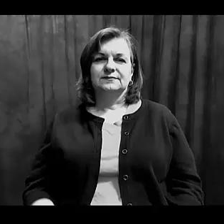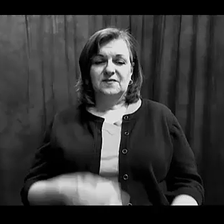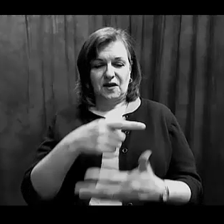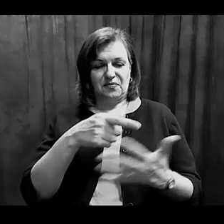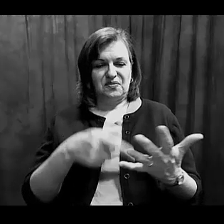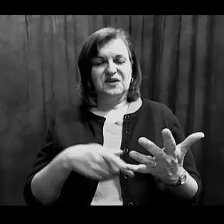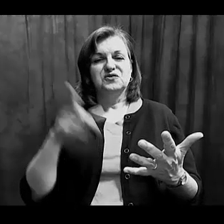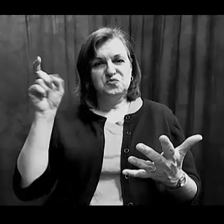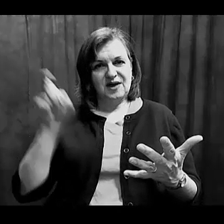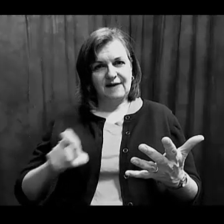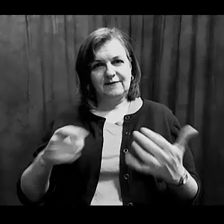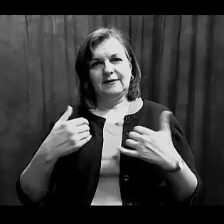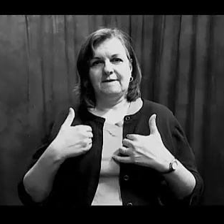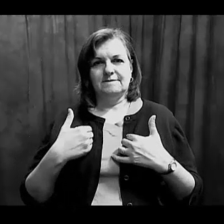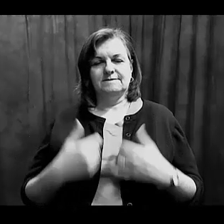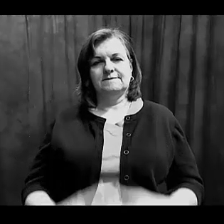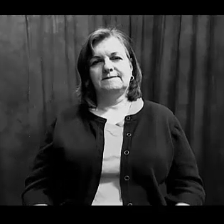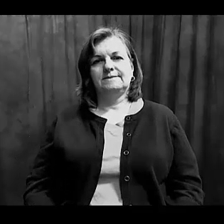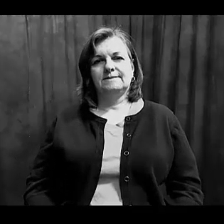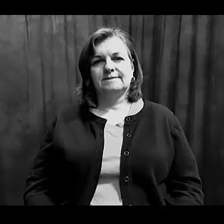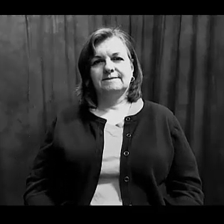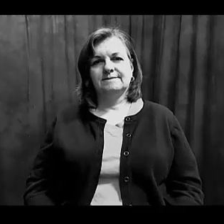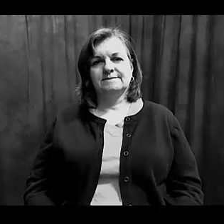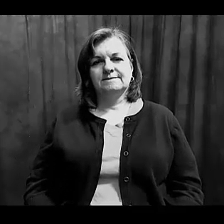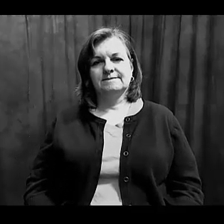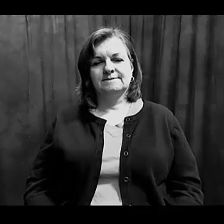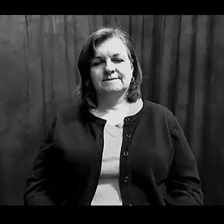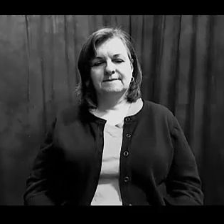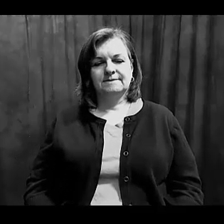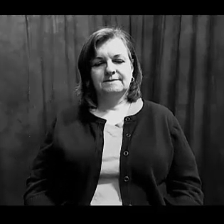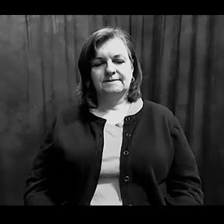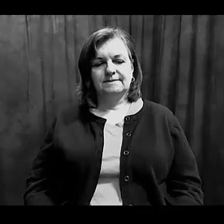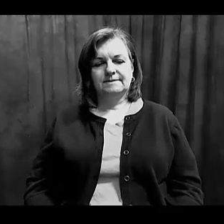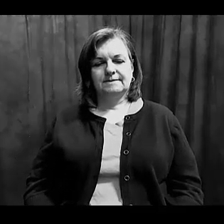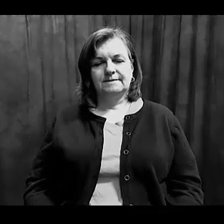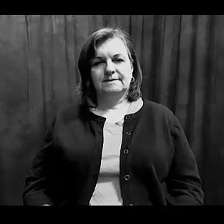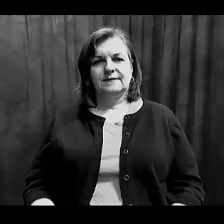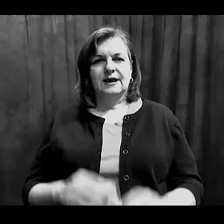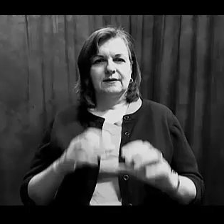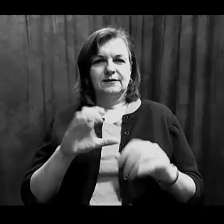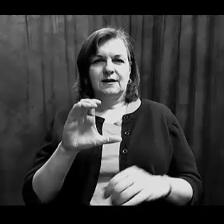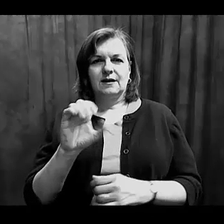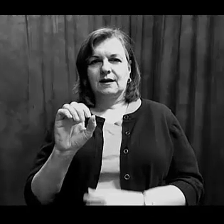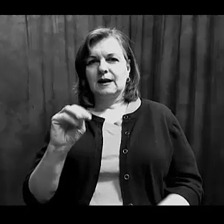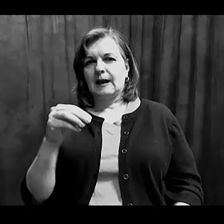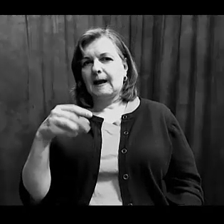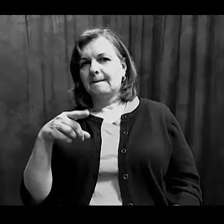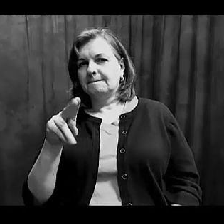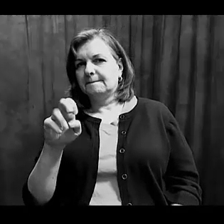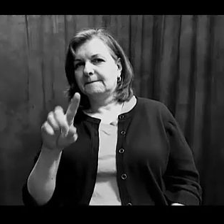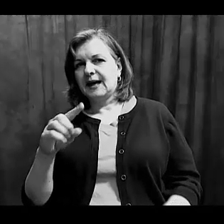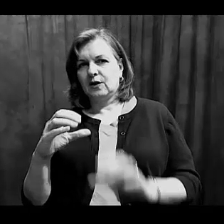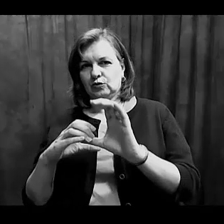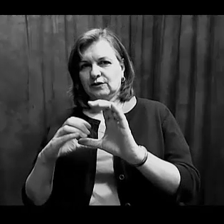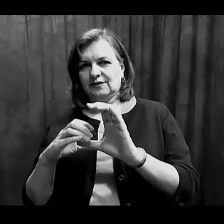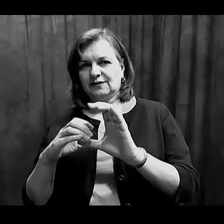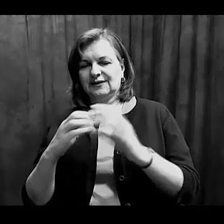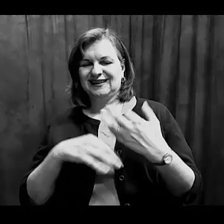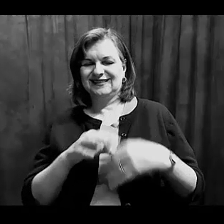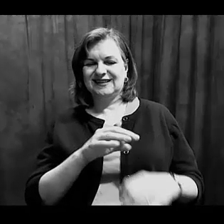we gotta have them! now when we look at a compound instead of an element